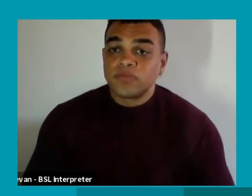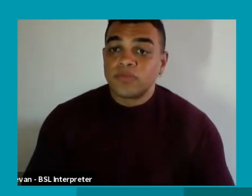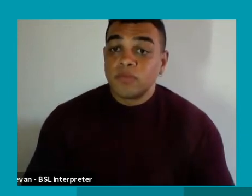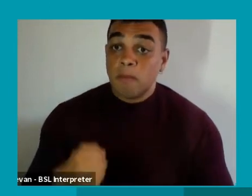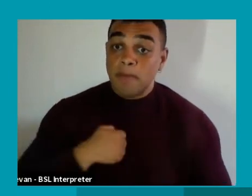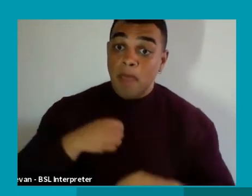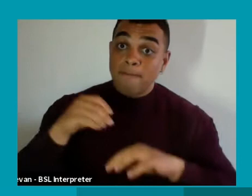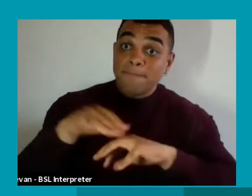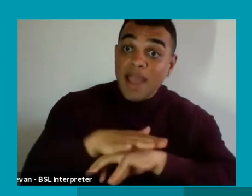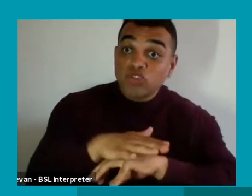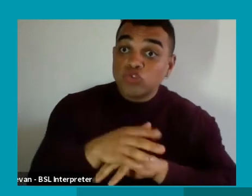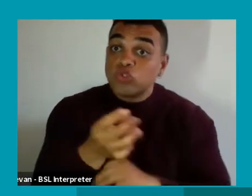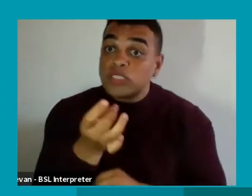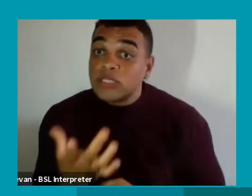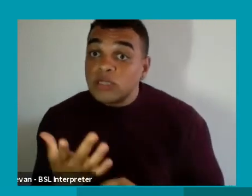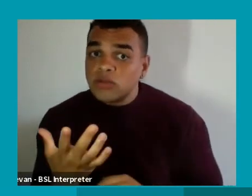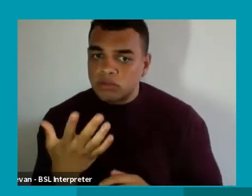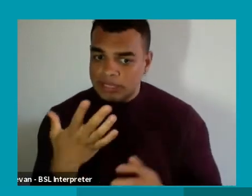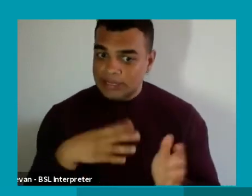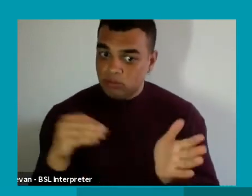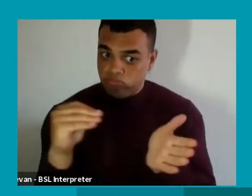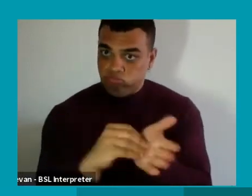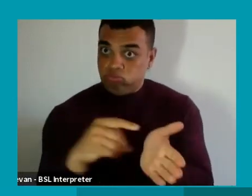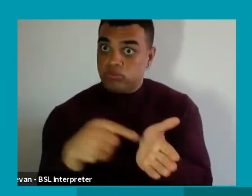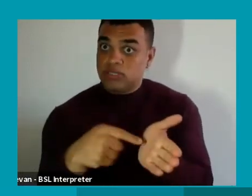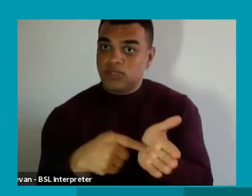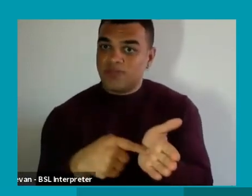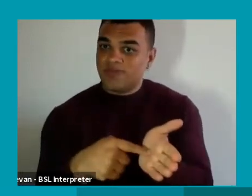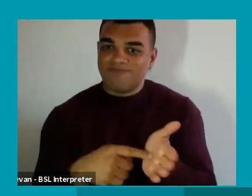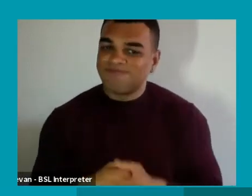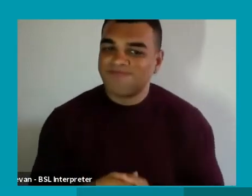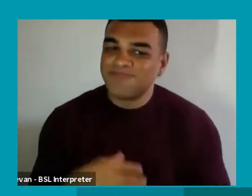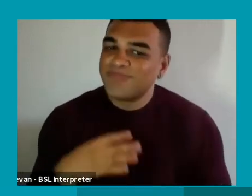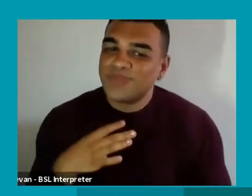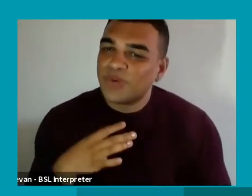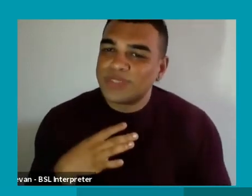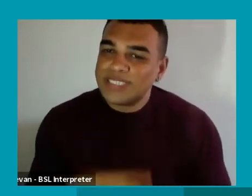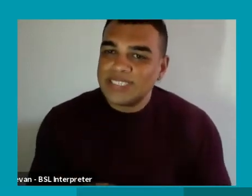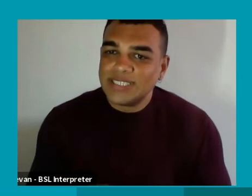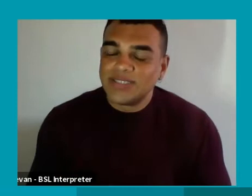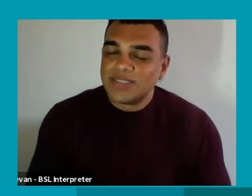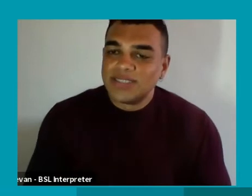If you have children. If you are a carer, there is absolutely no requirement for you to add that to your CV.